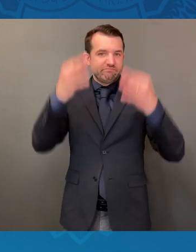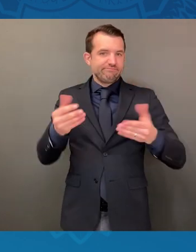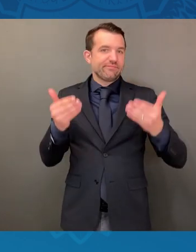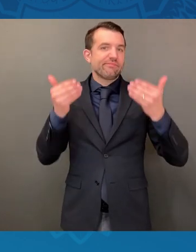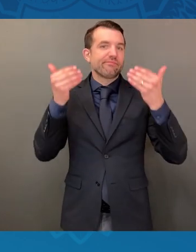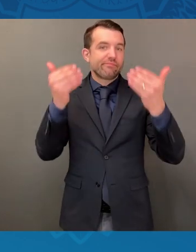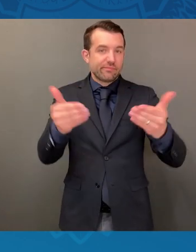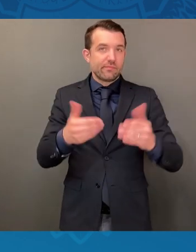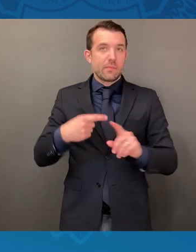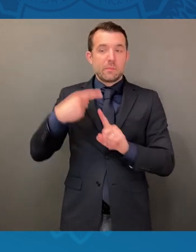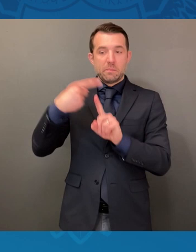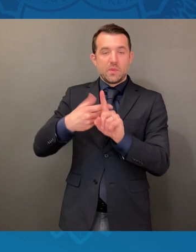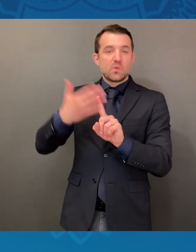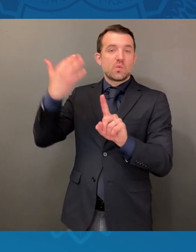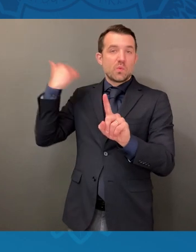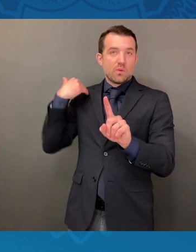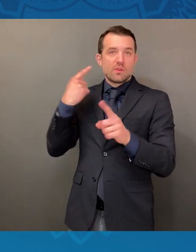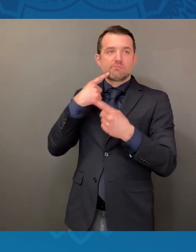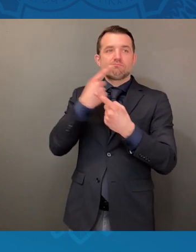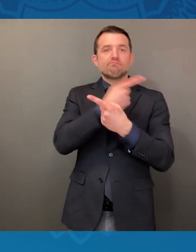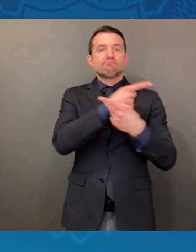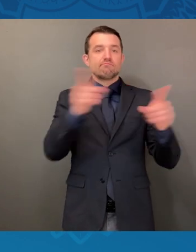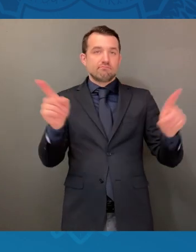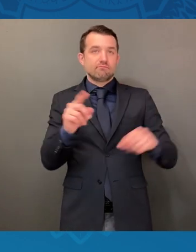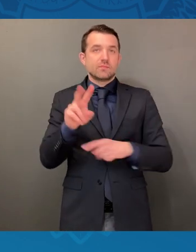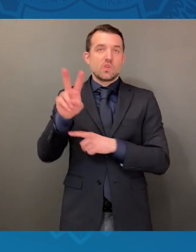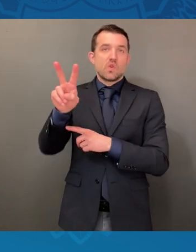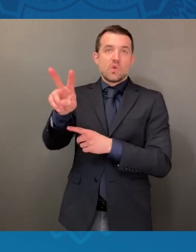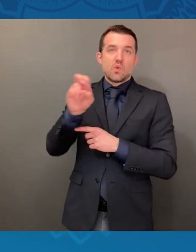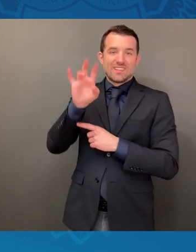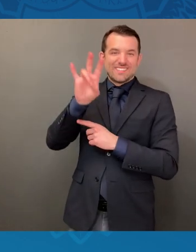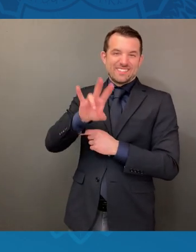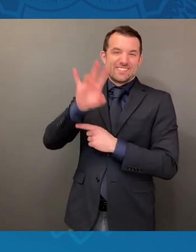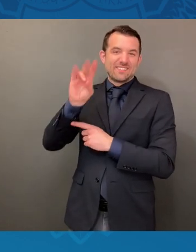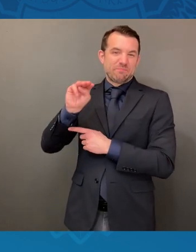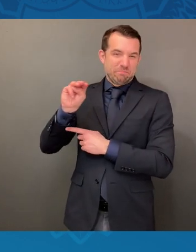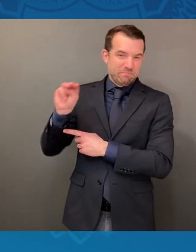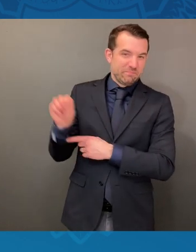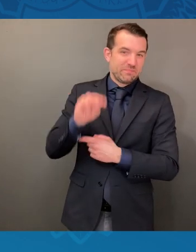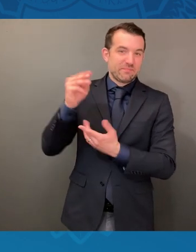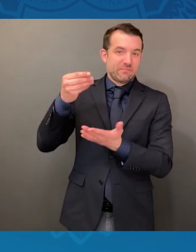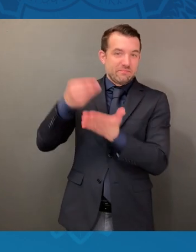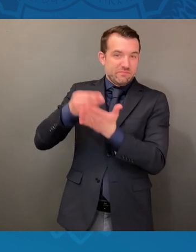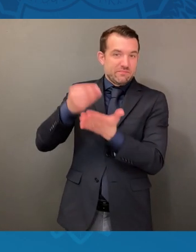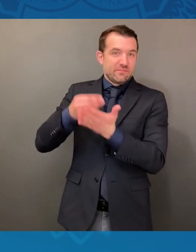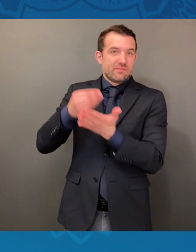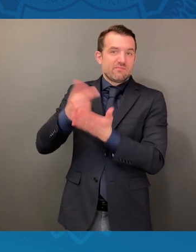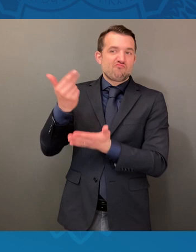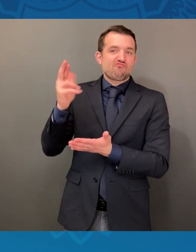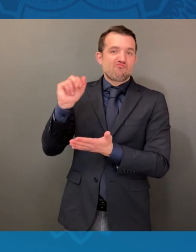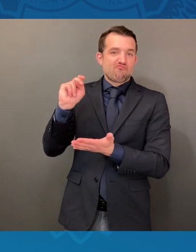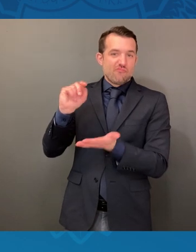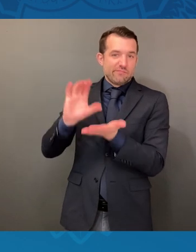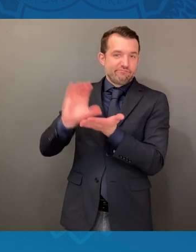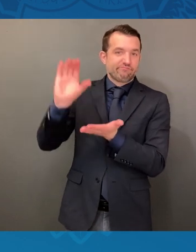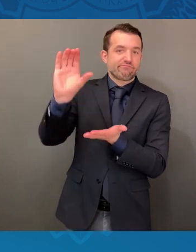we are distributing 200 and $77 million in grants to connect 13 communities from across our nation